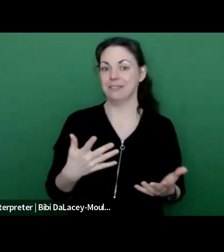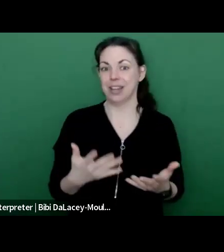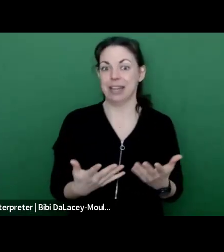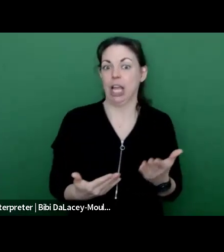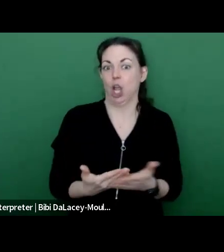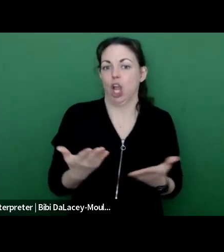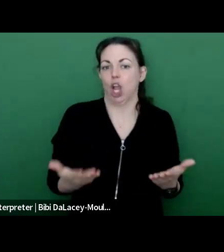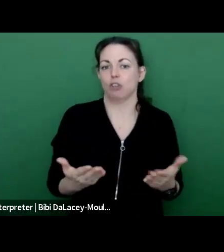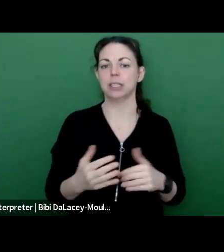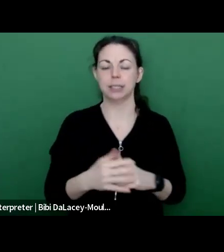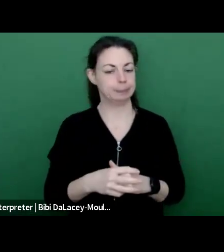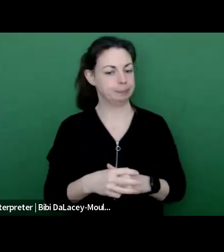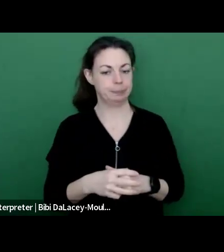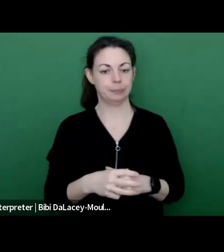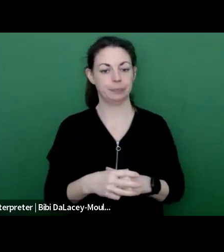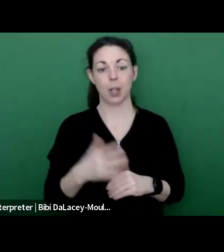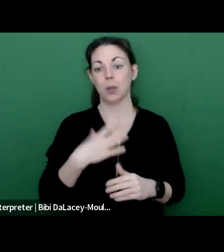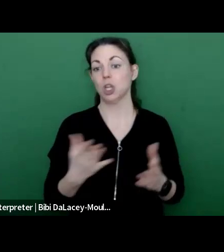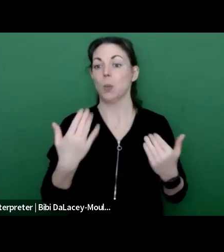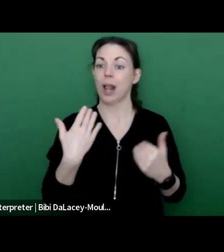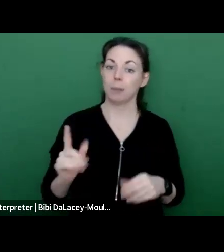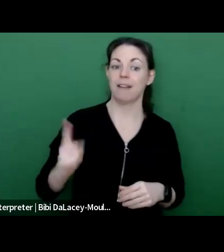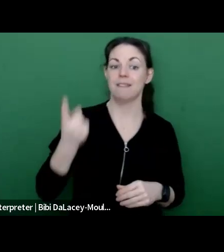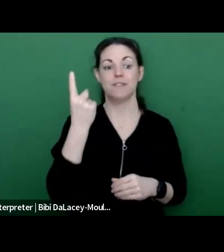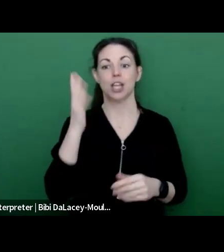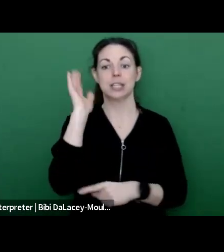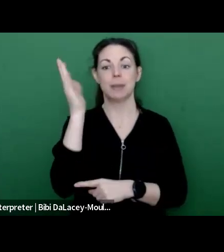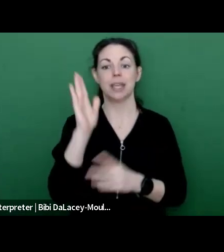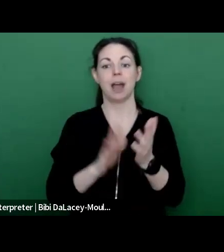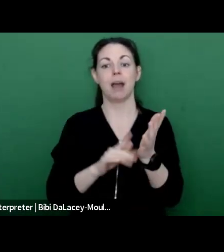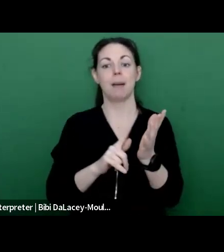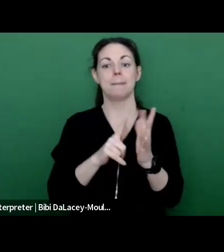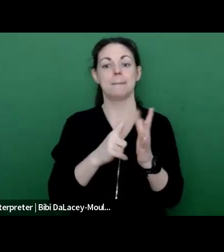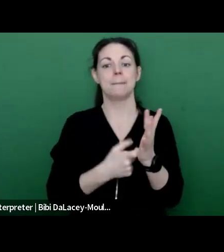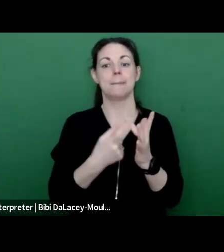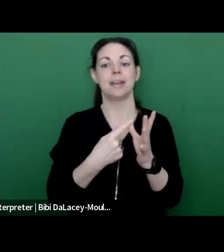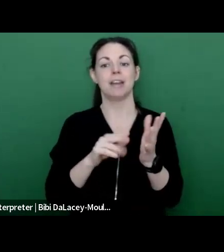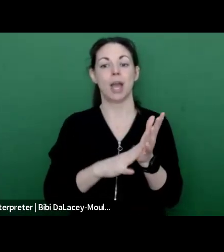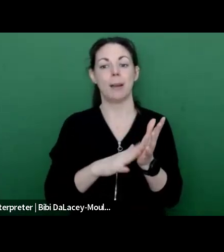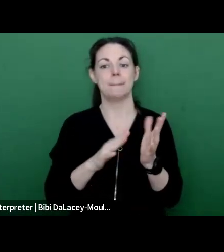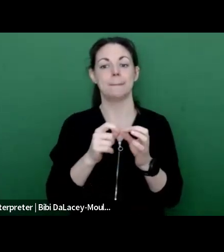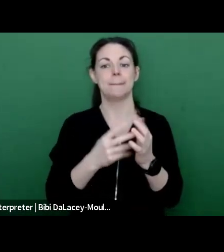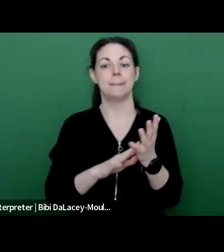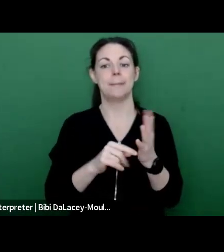So I would love to welcome our first speaker, Miriam Bentley-Rose, who is the head of EDI at The Wildlife Trusts.